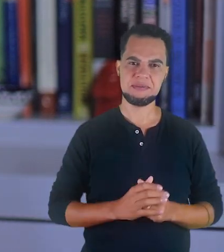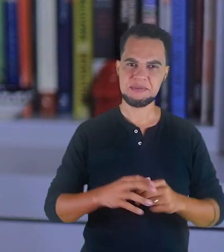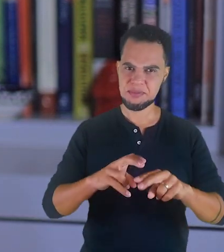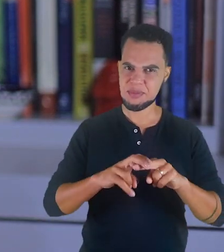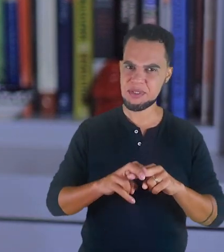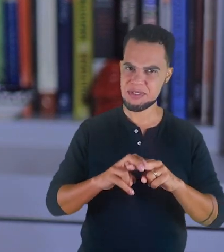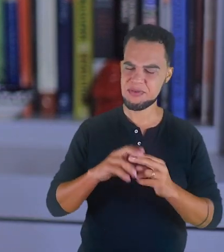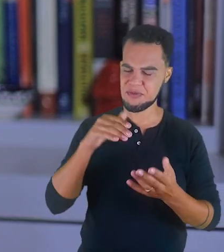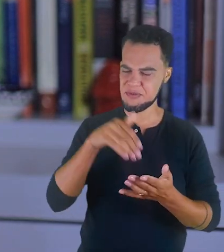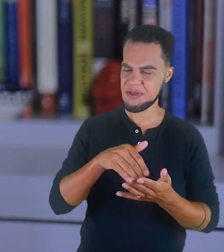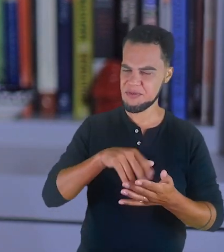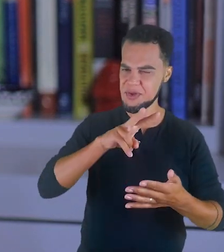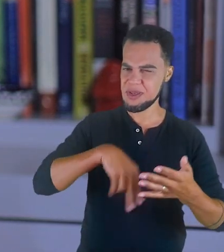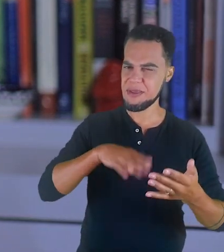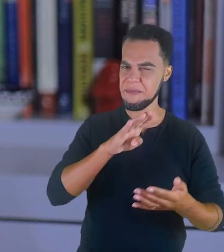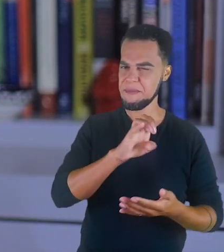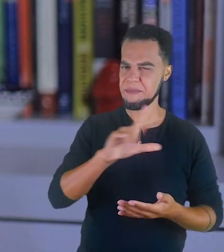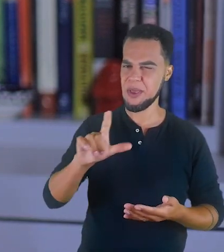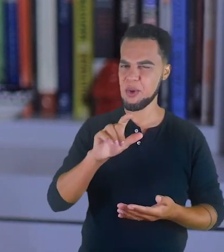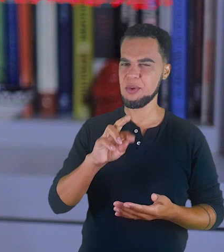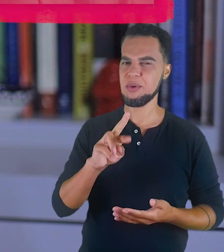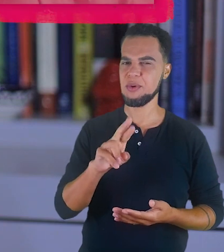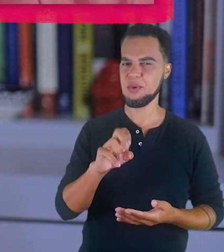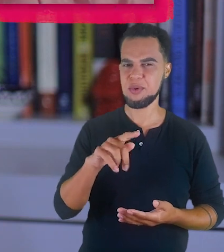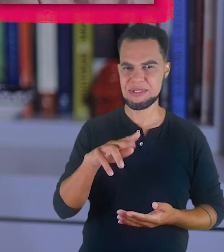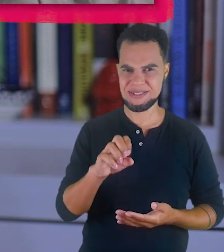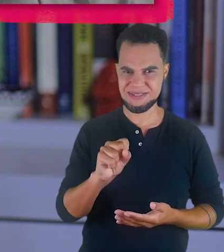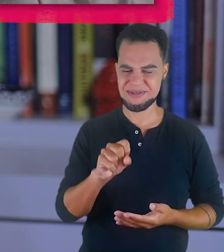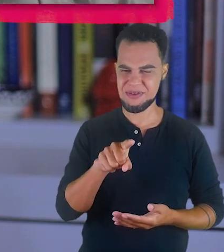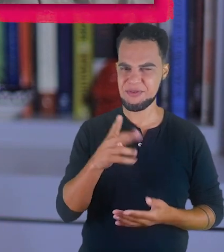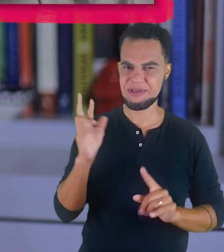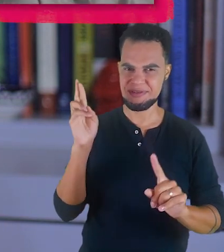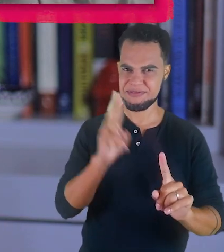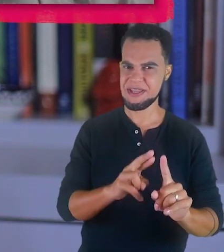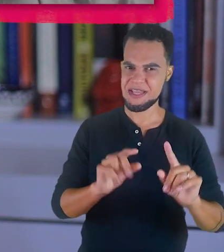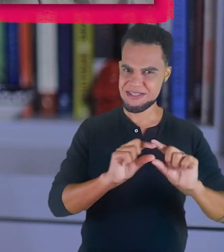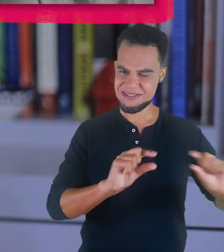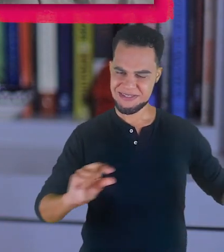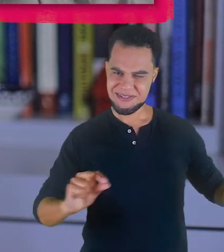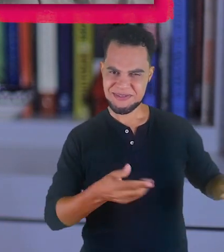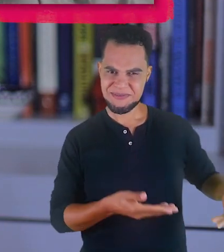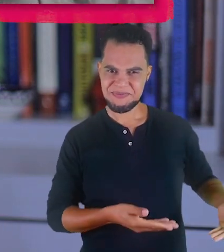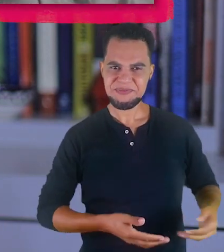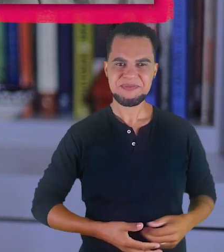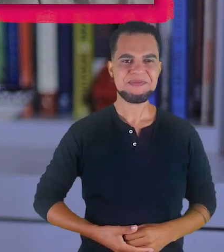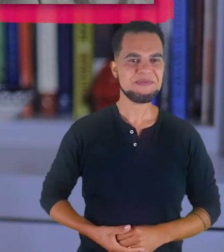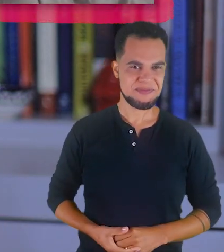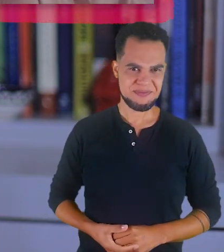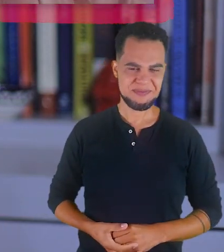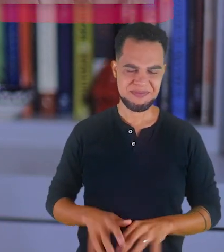That's why I'm going to close reading an excerpt from Bell Hooks for you. I'm going to link the reference as I always do.